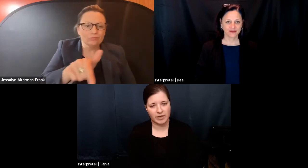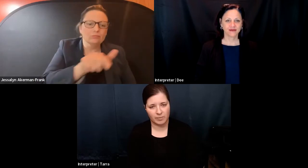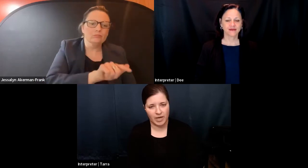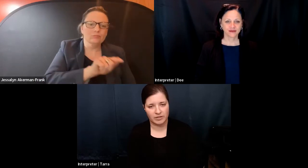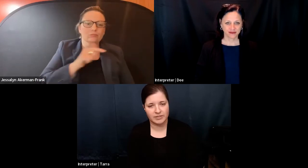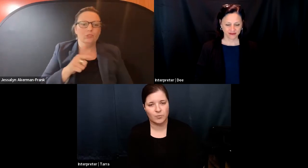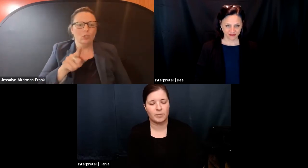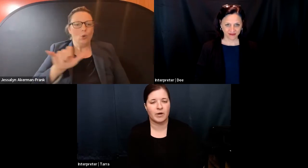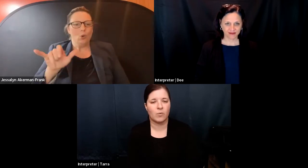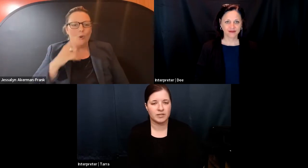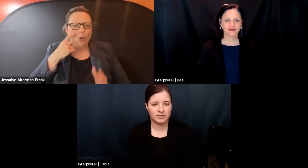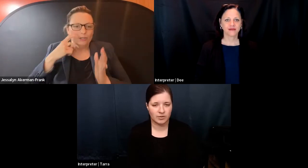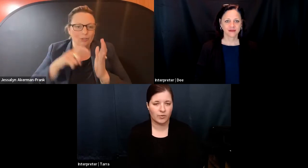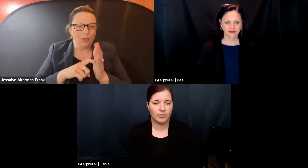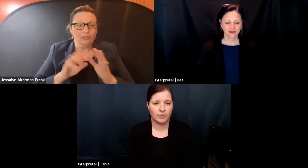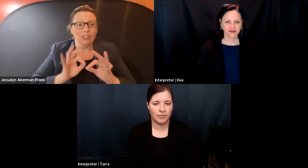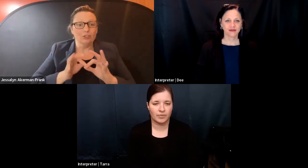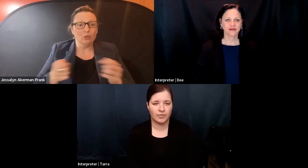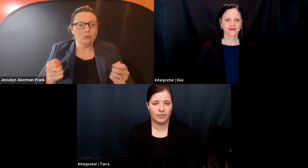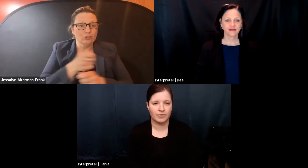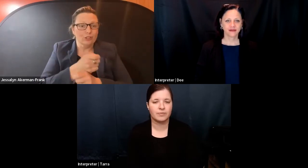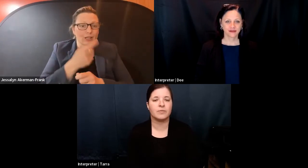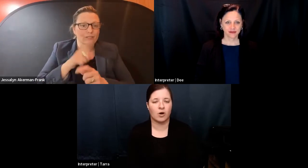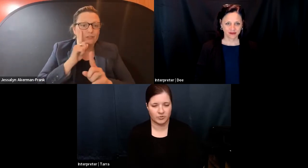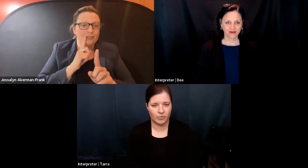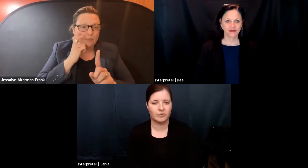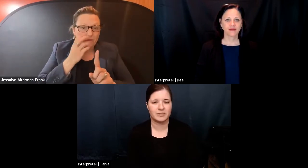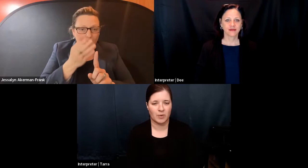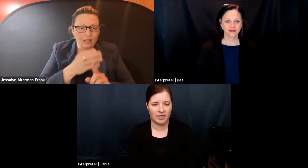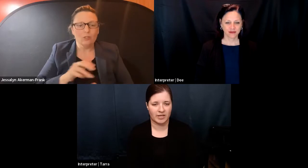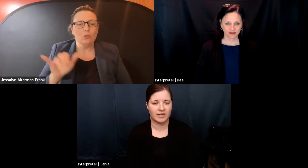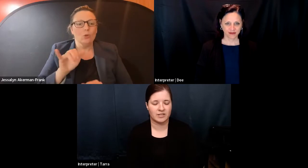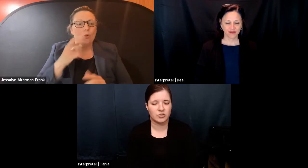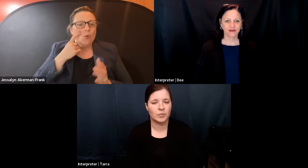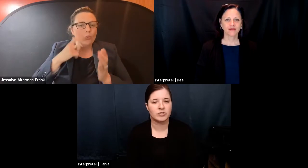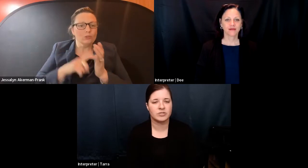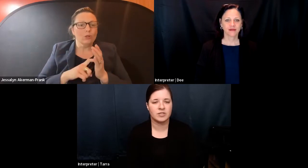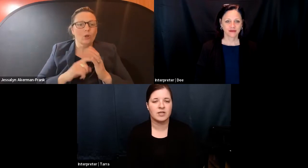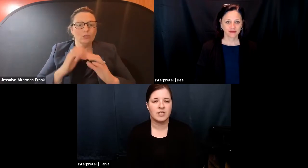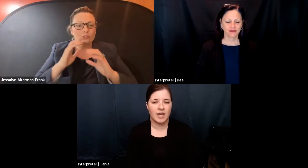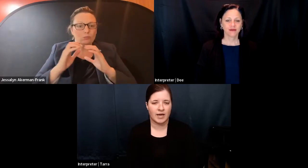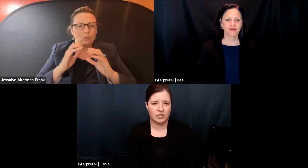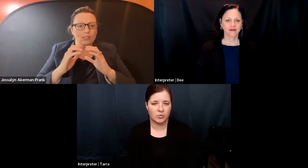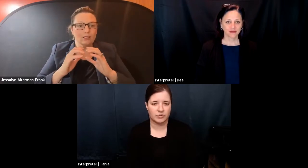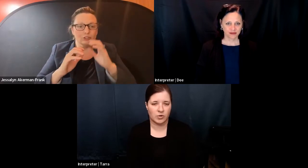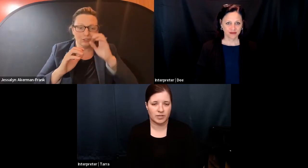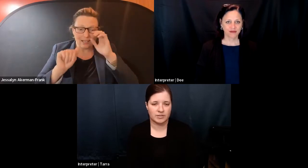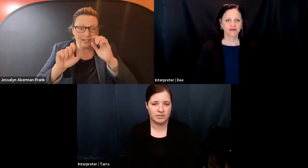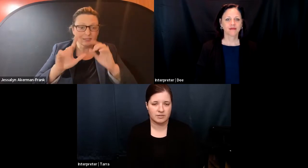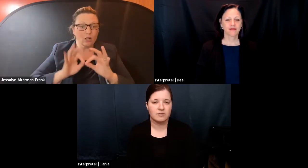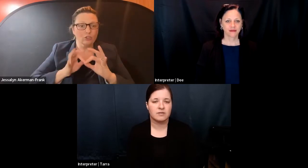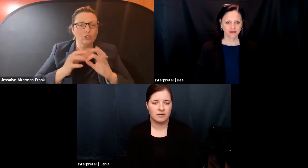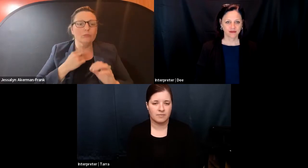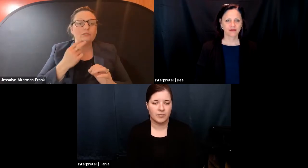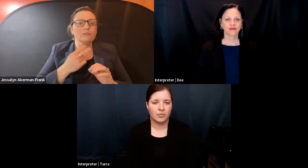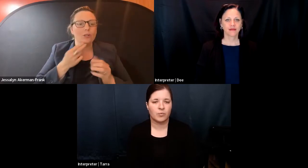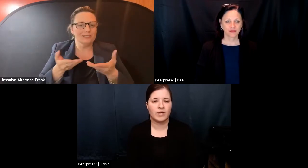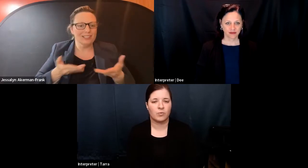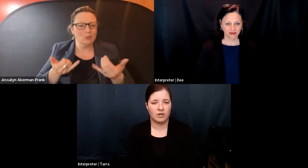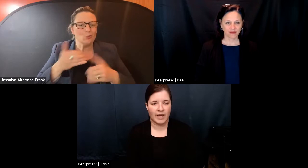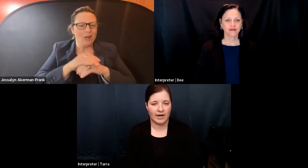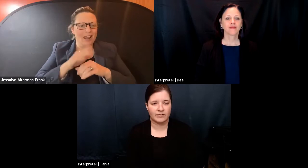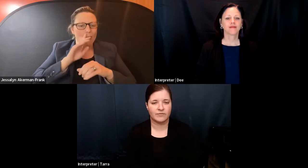Please have patience with us as we spotlight folks.